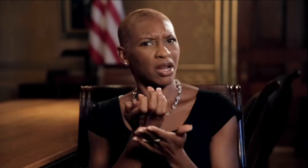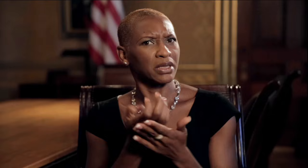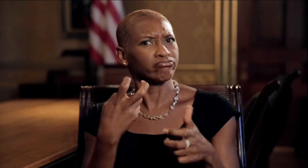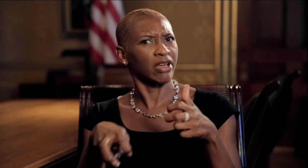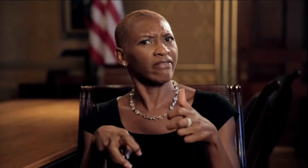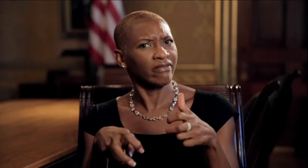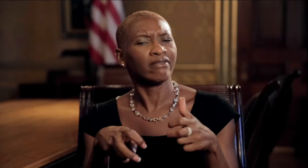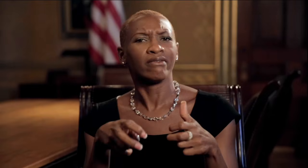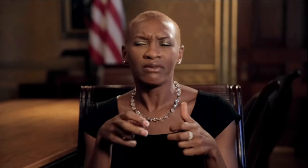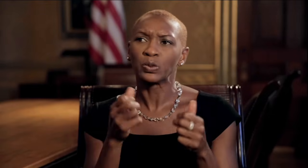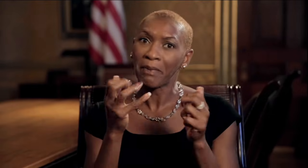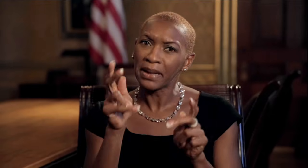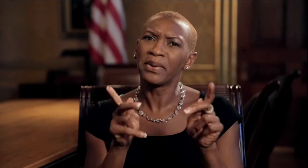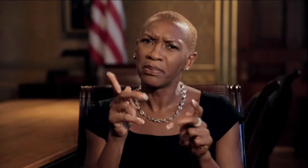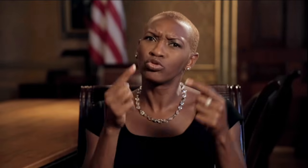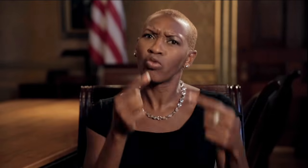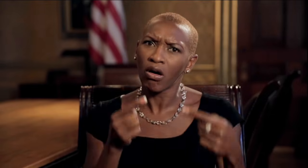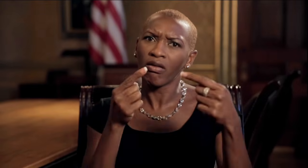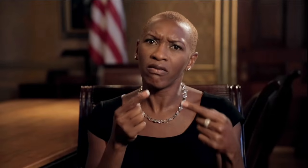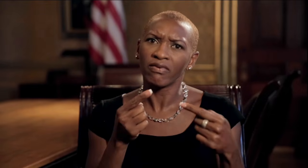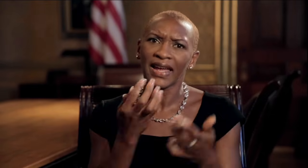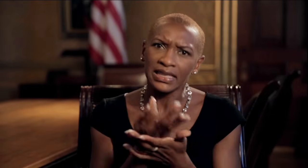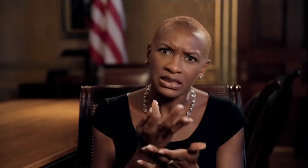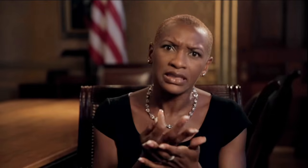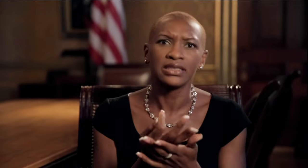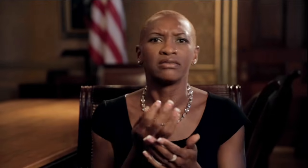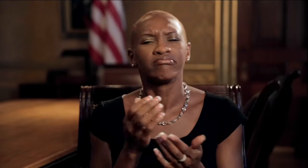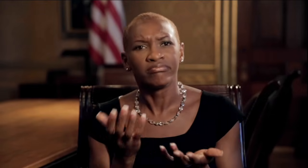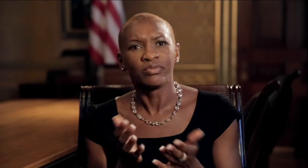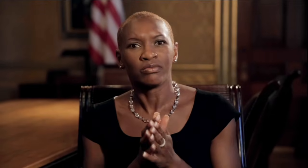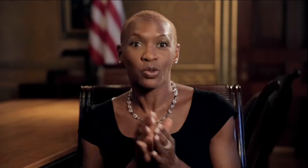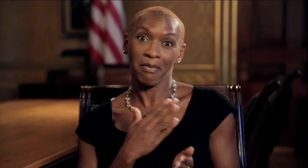The economy was tough. Many people struggled financially.